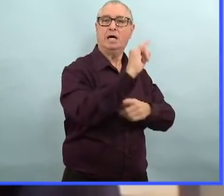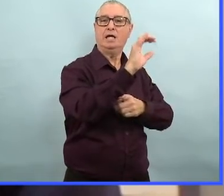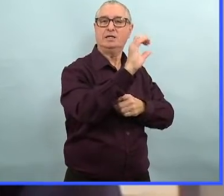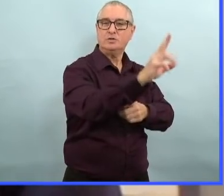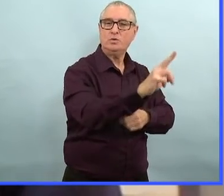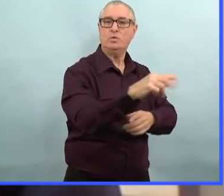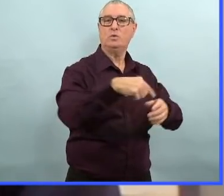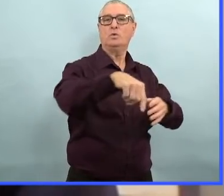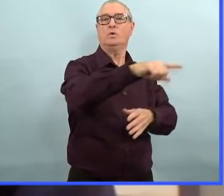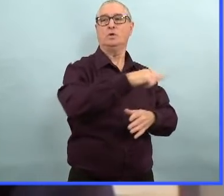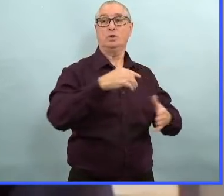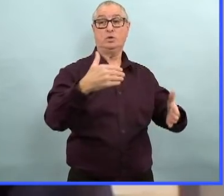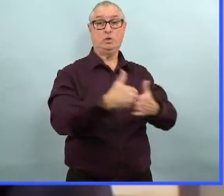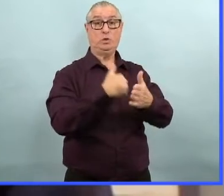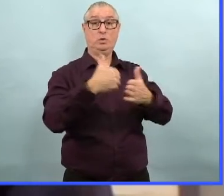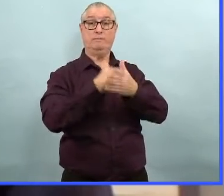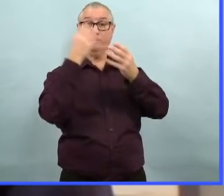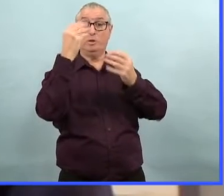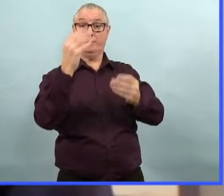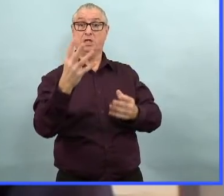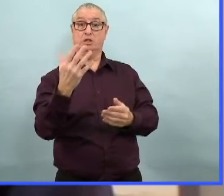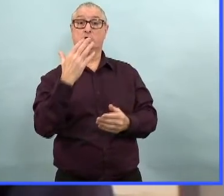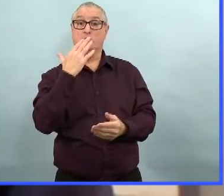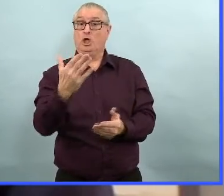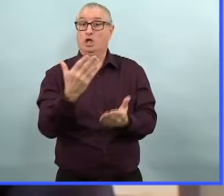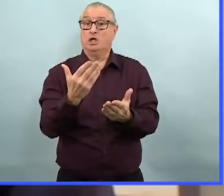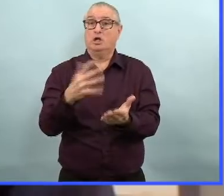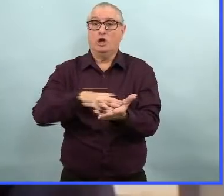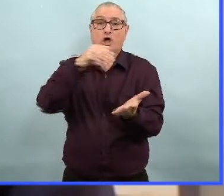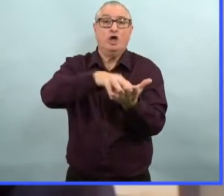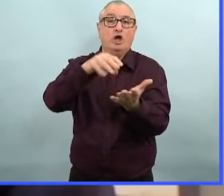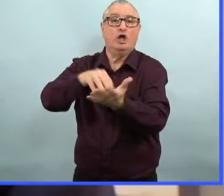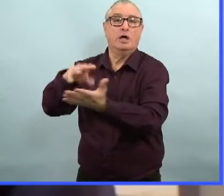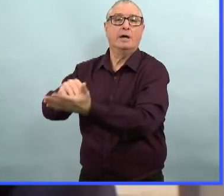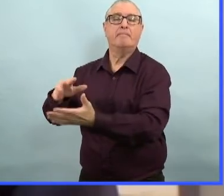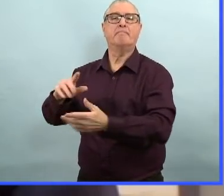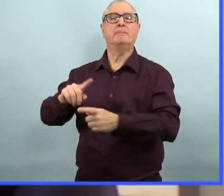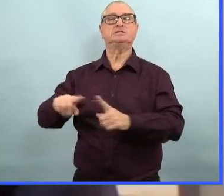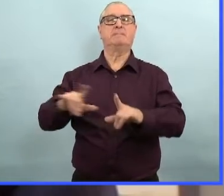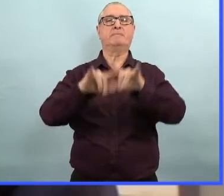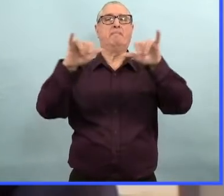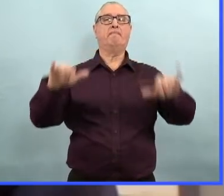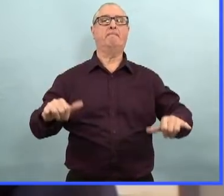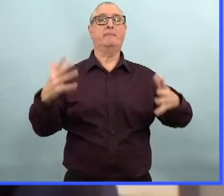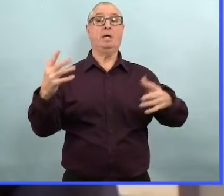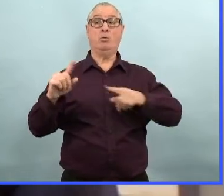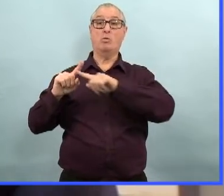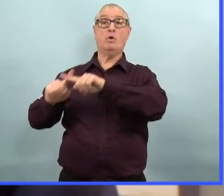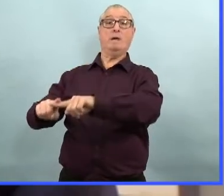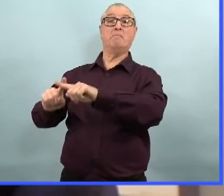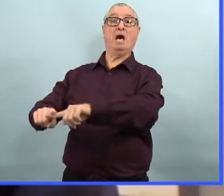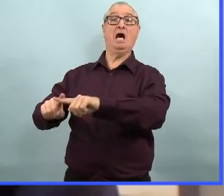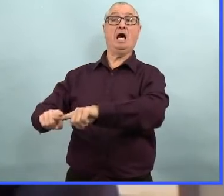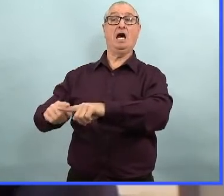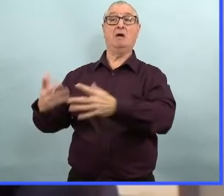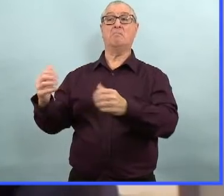learn from this but we can in no way rely on the possibility that this is less severe